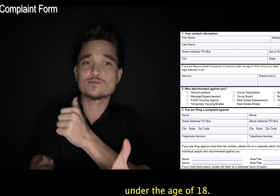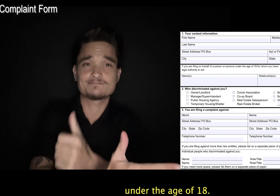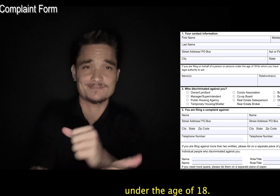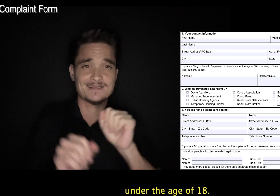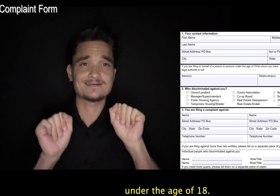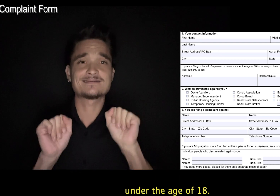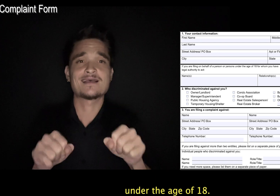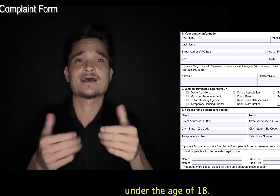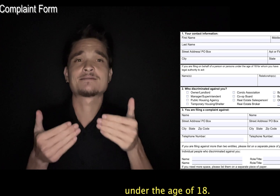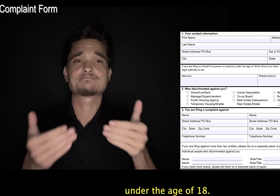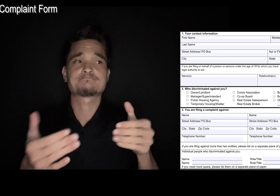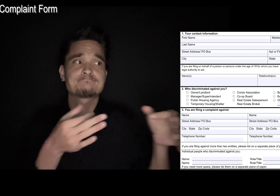under the age of 18.